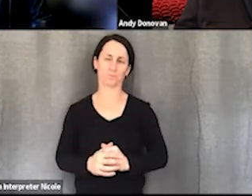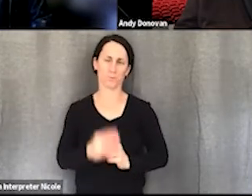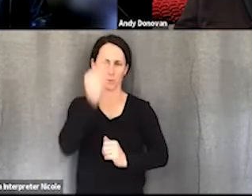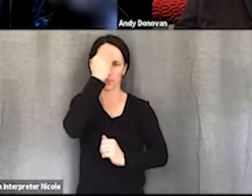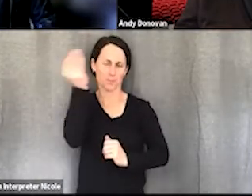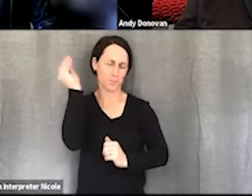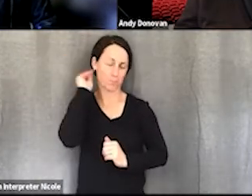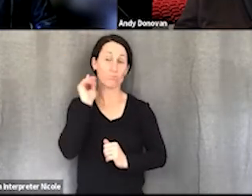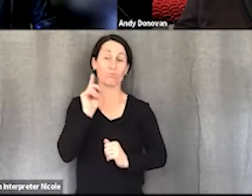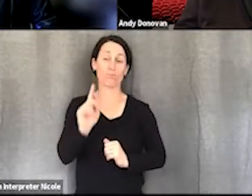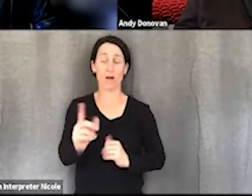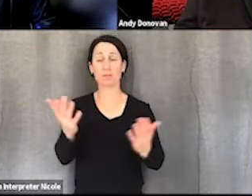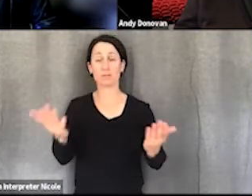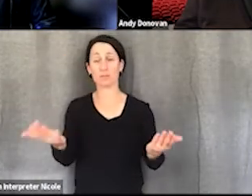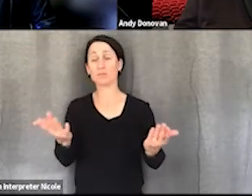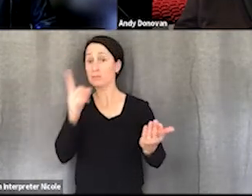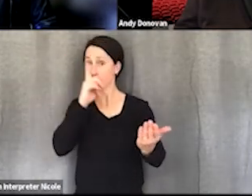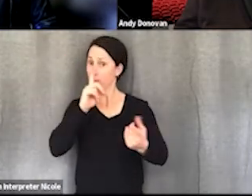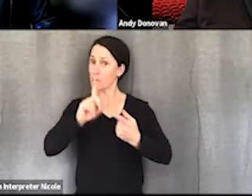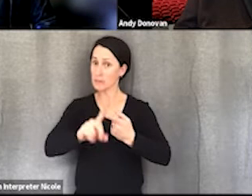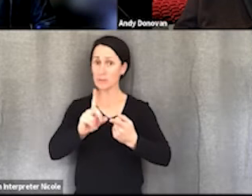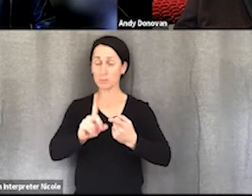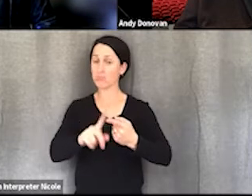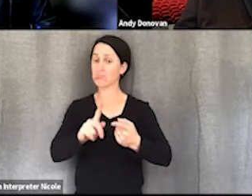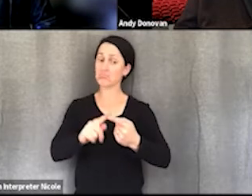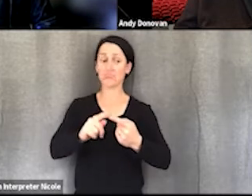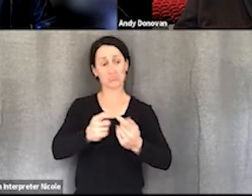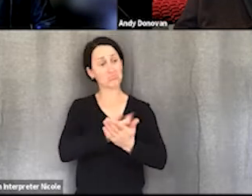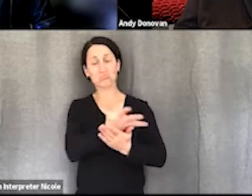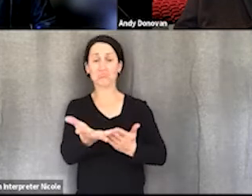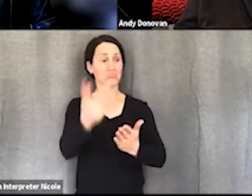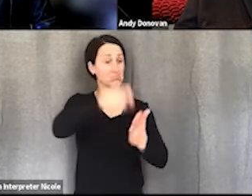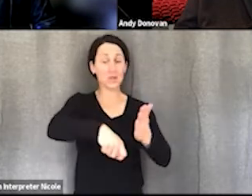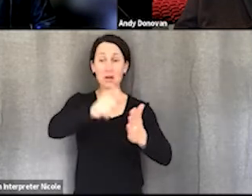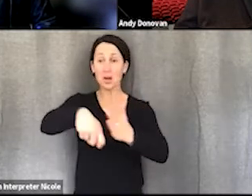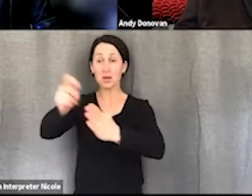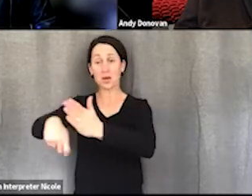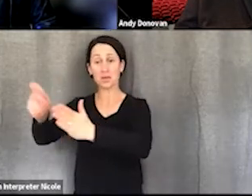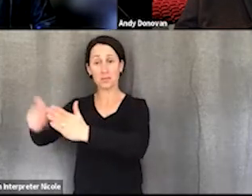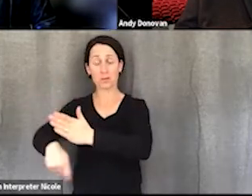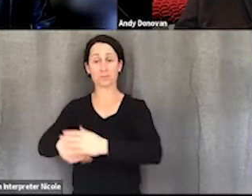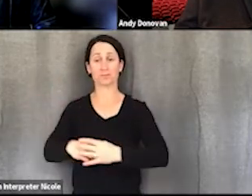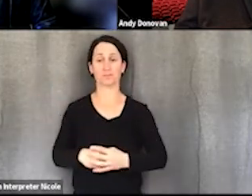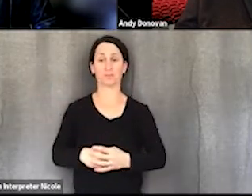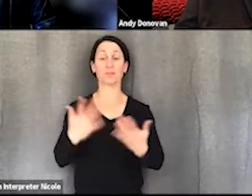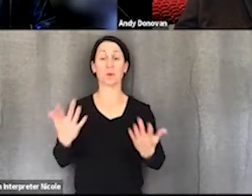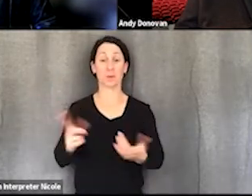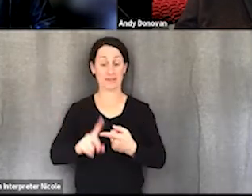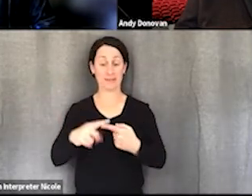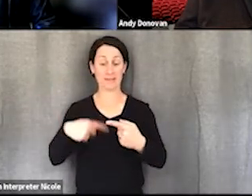But, overall, the spending profile looks pretty robust. So I think, whilst we are in lockdown, we are still ogger to look at what might be coming